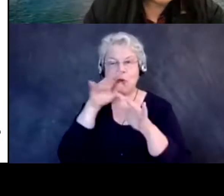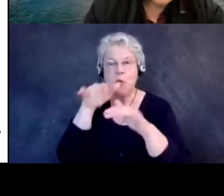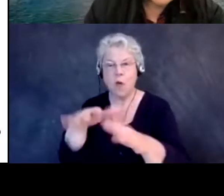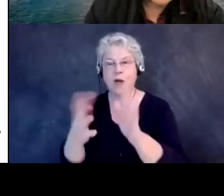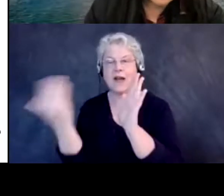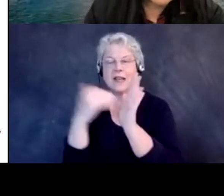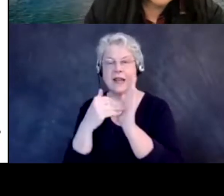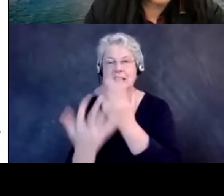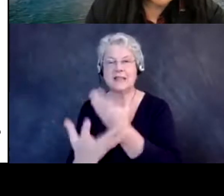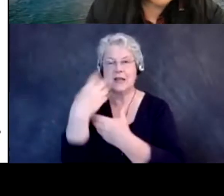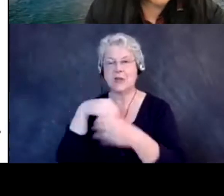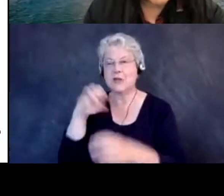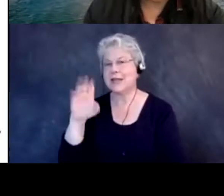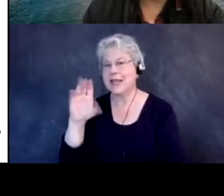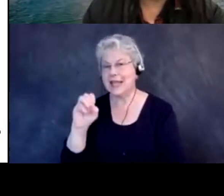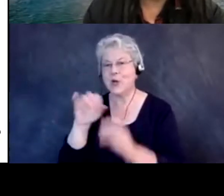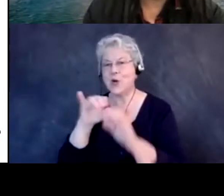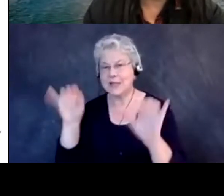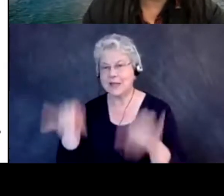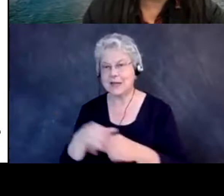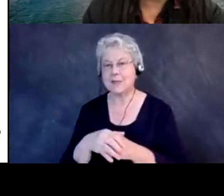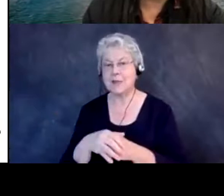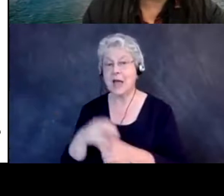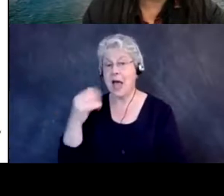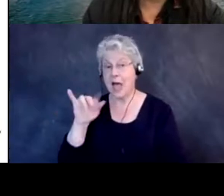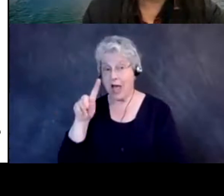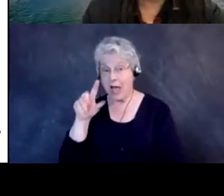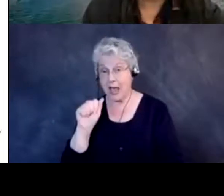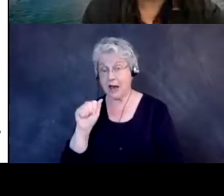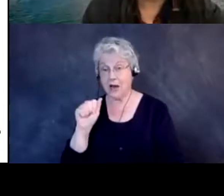Another one, especially on Haida Gwaii, is when the tide is out, the table is set.